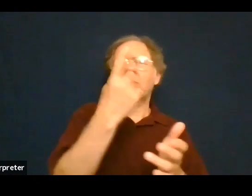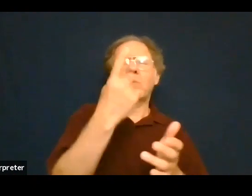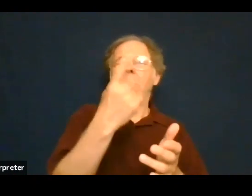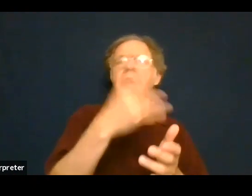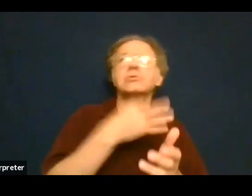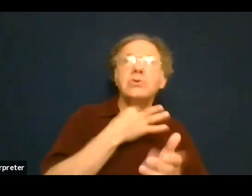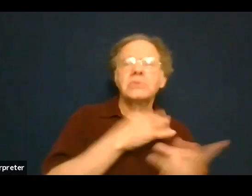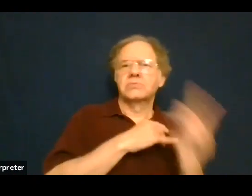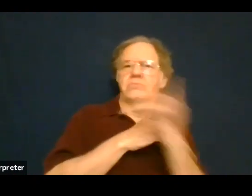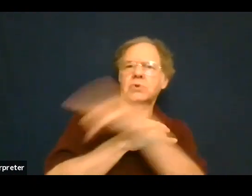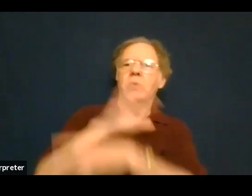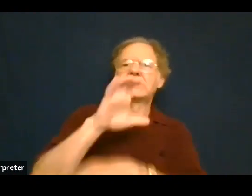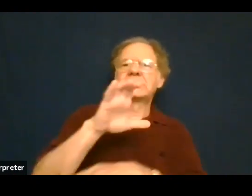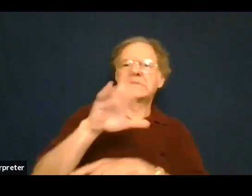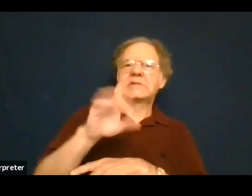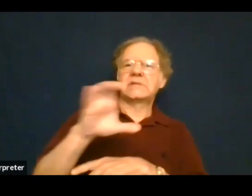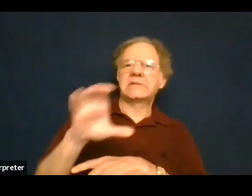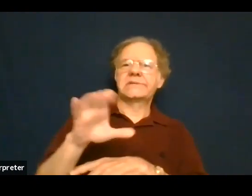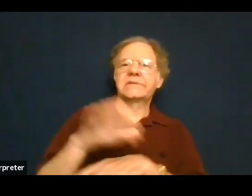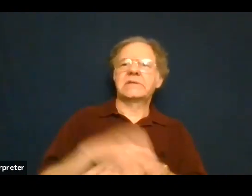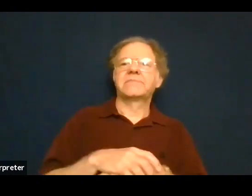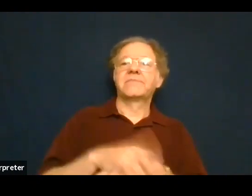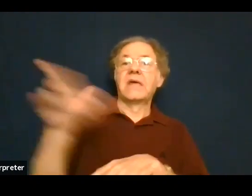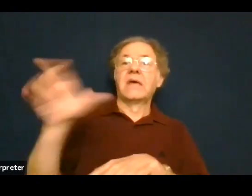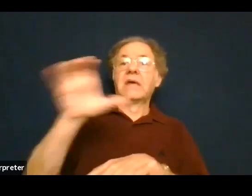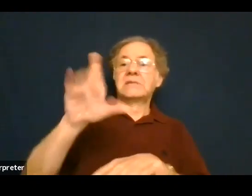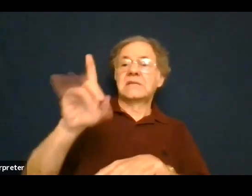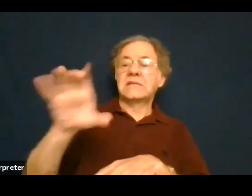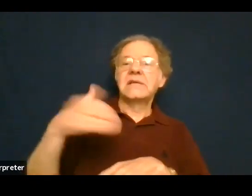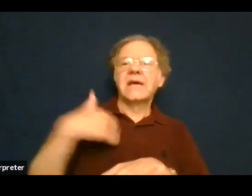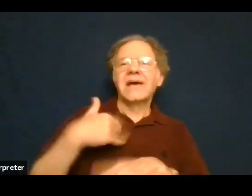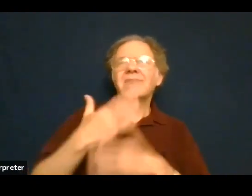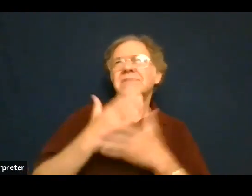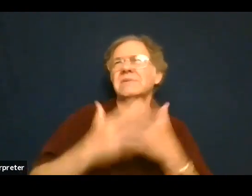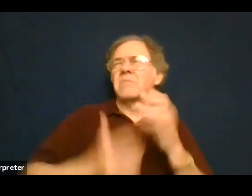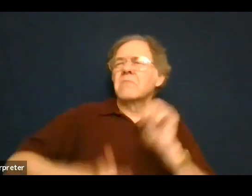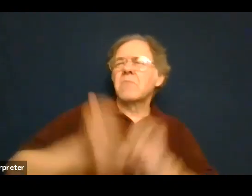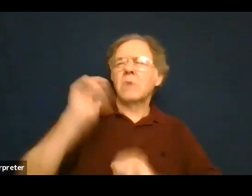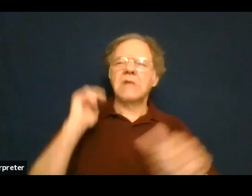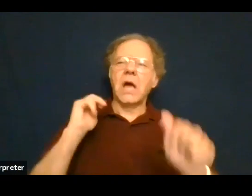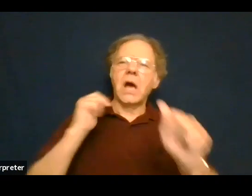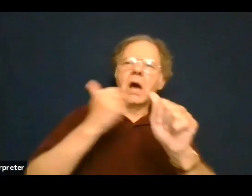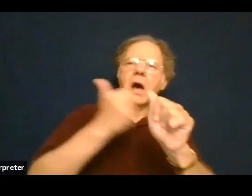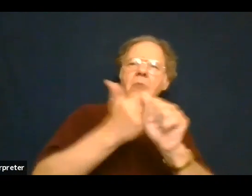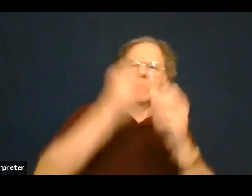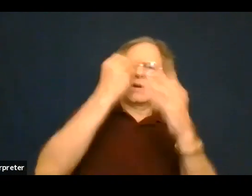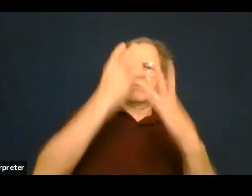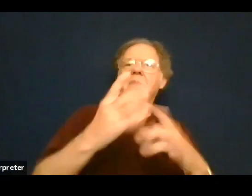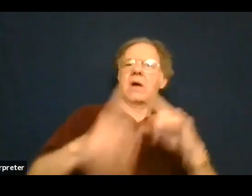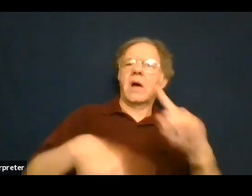They have some of the most up to date information on COVID-19.